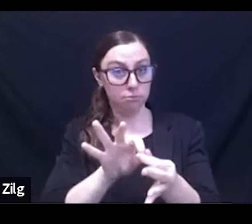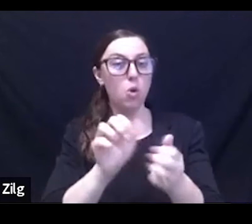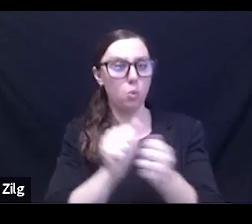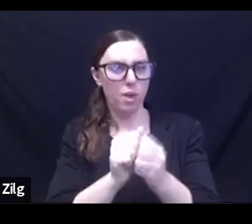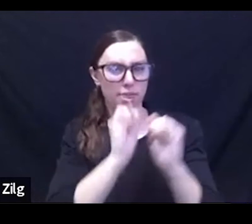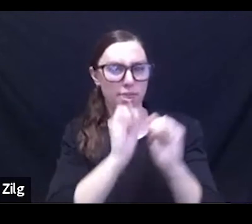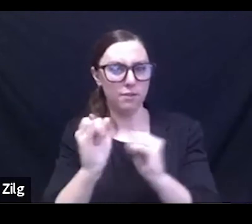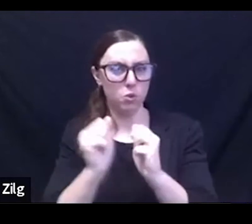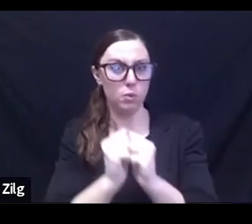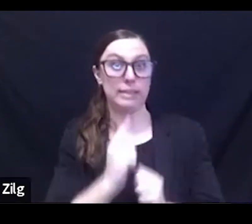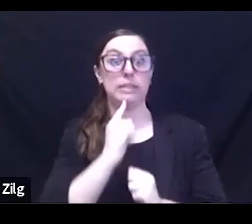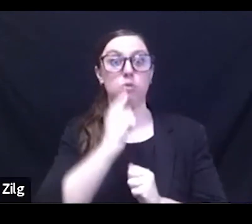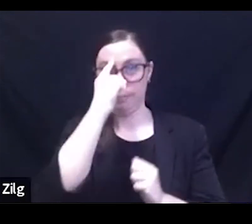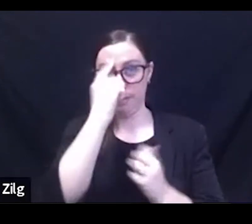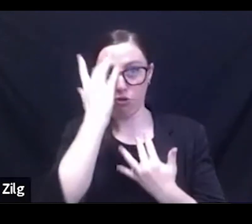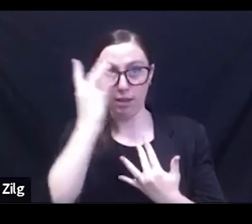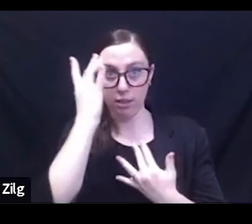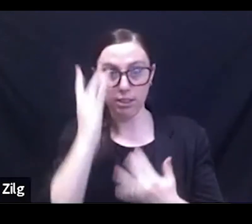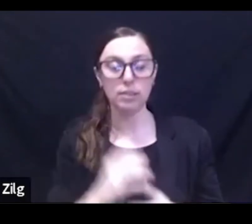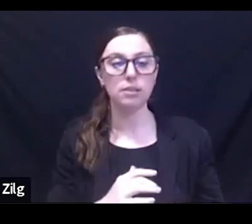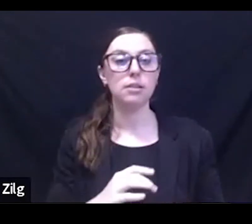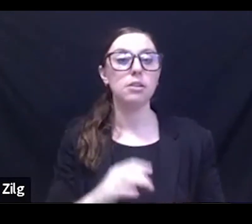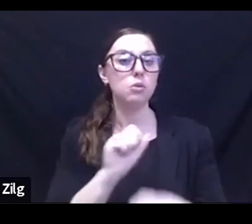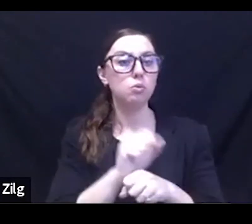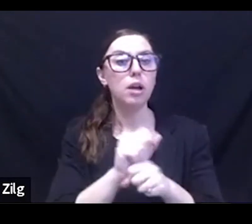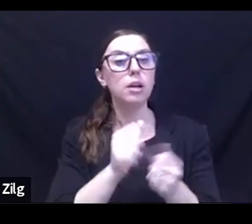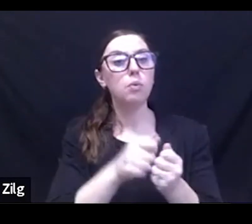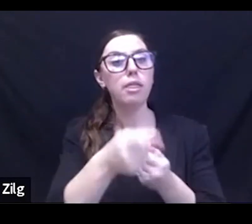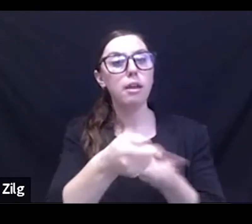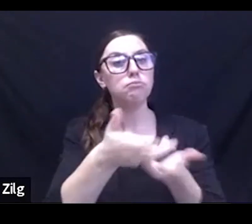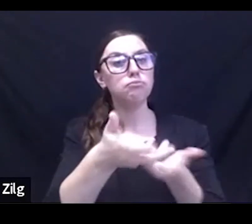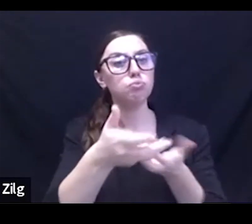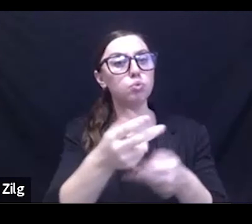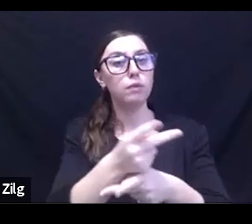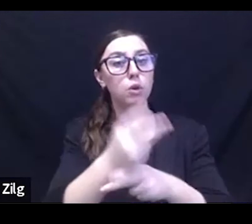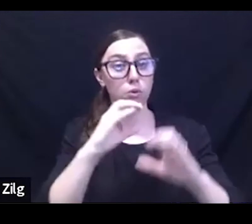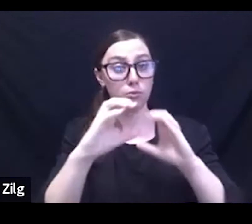illnesses, and working with them to communicate, it's,